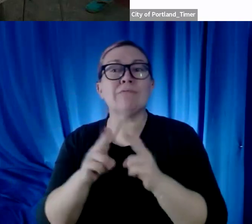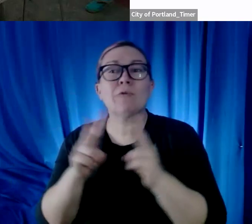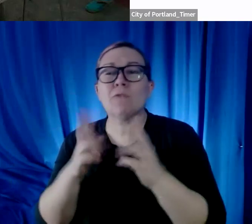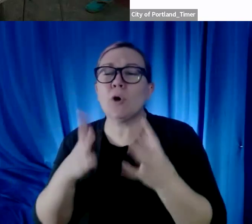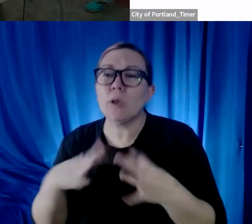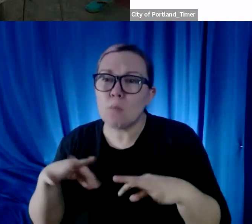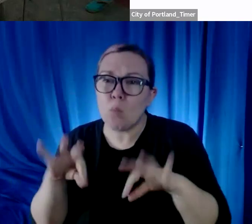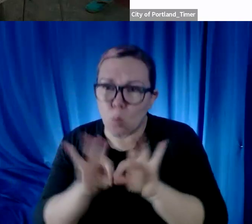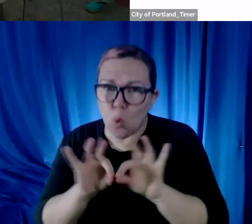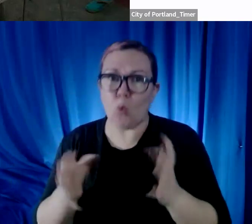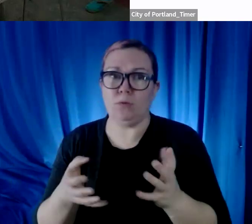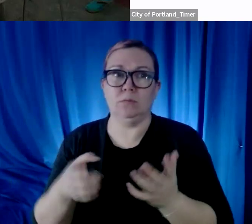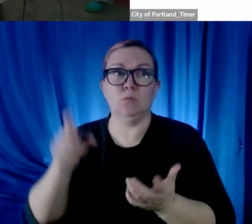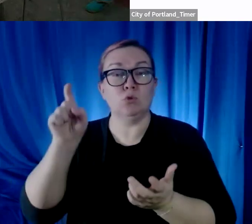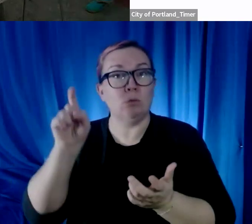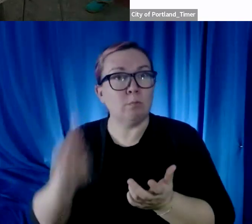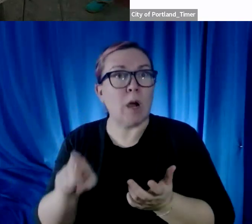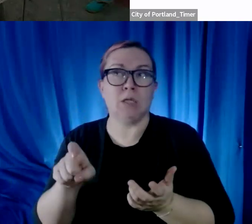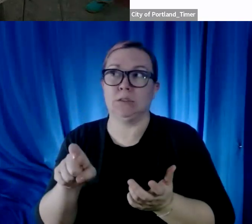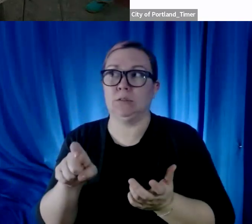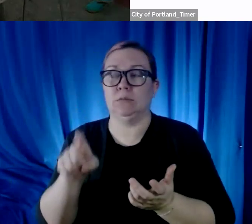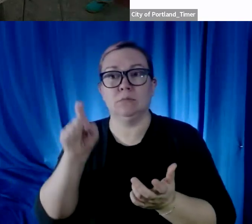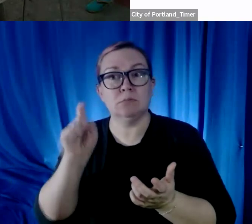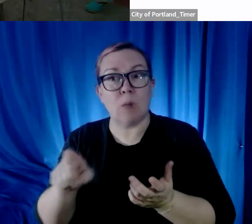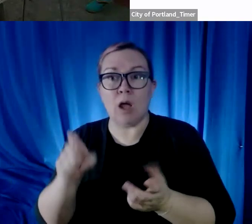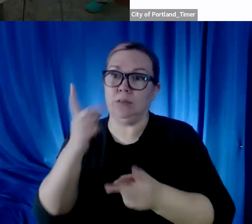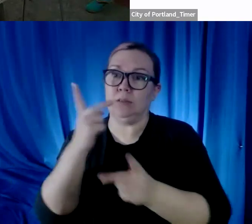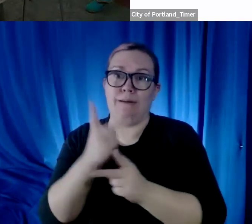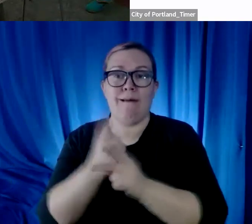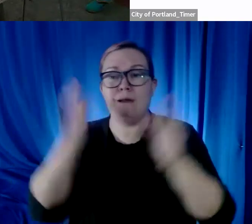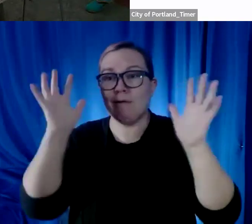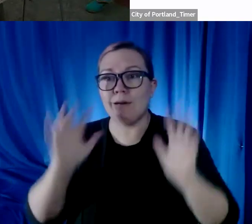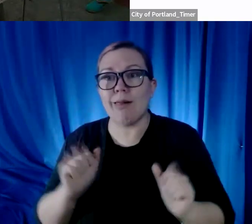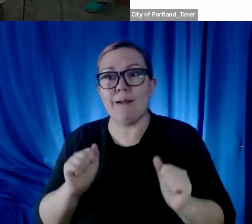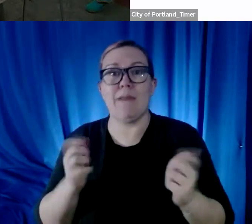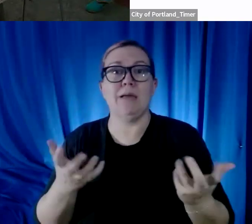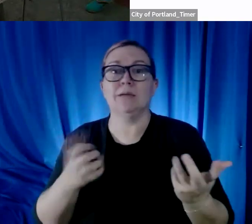And you must, must take care of it. So don't.